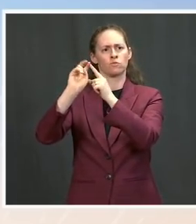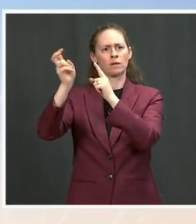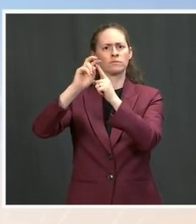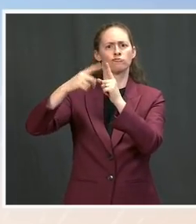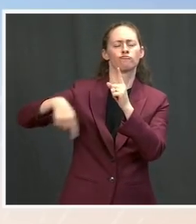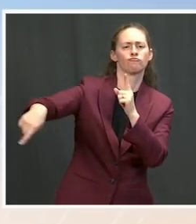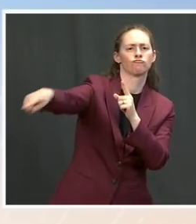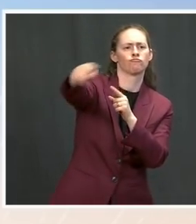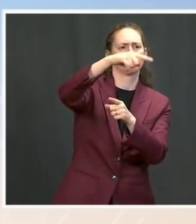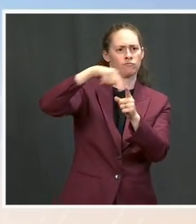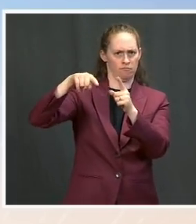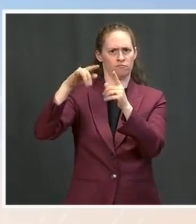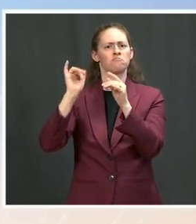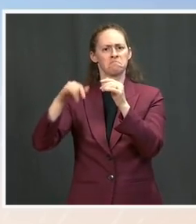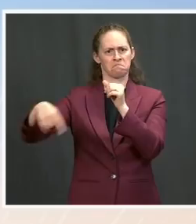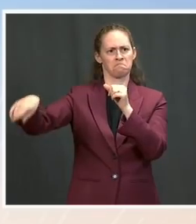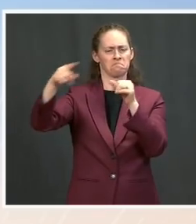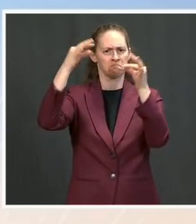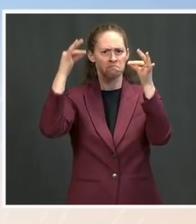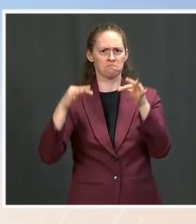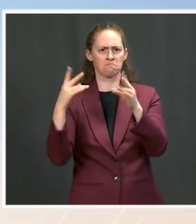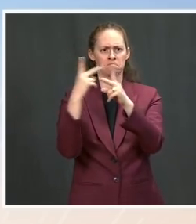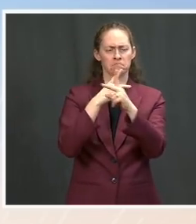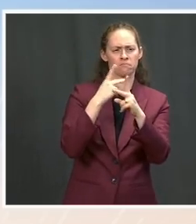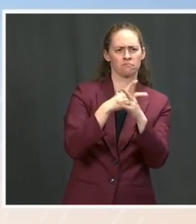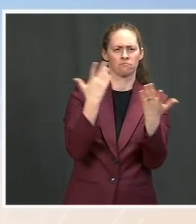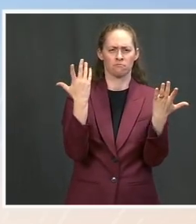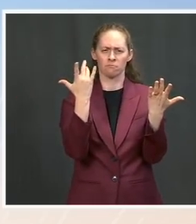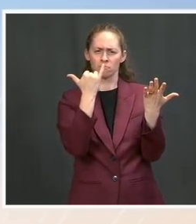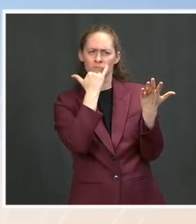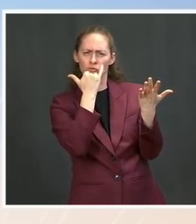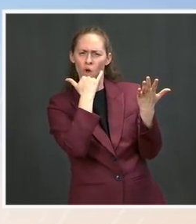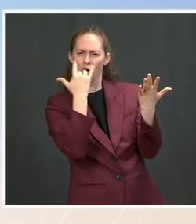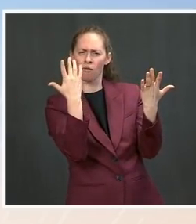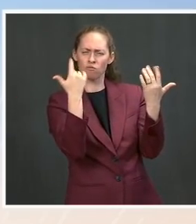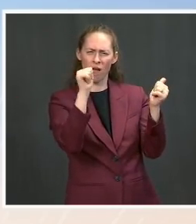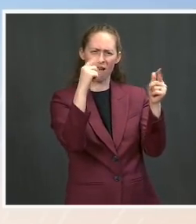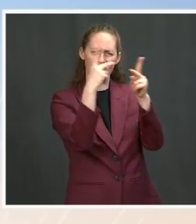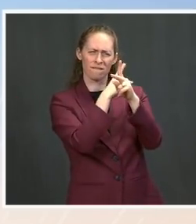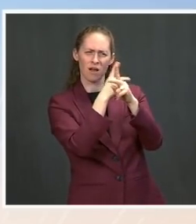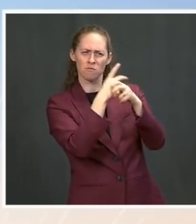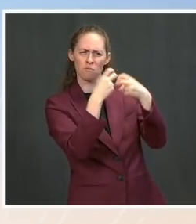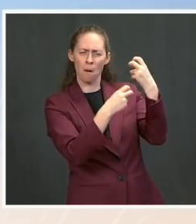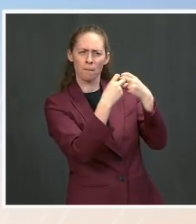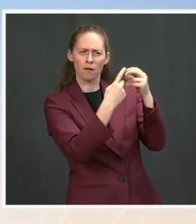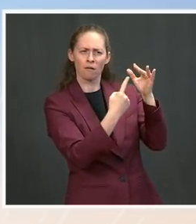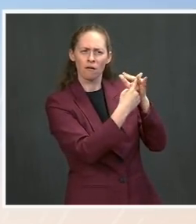to address exactly the problems that you've outlined, which could include awareness training and supporting healthy practices,